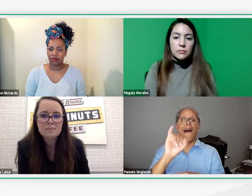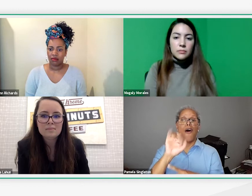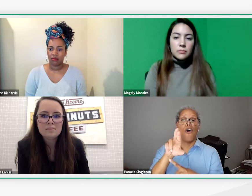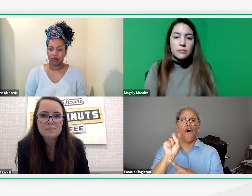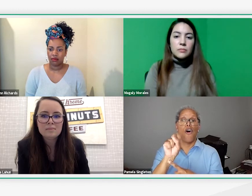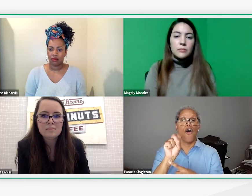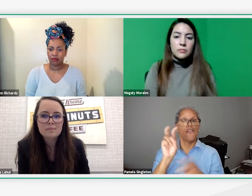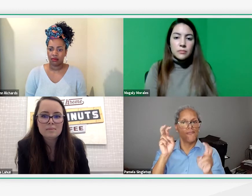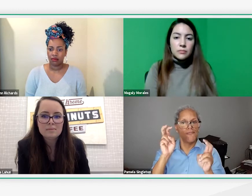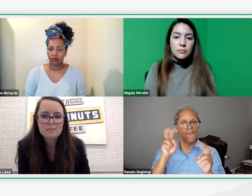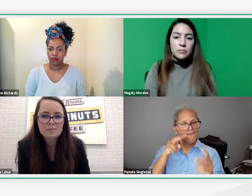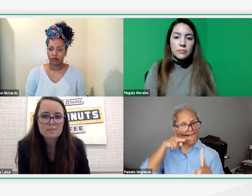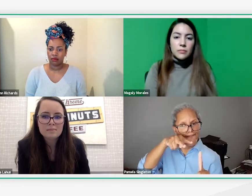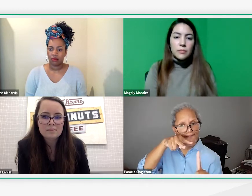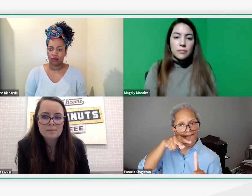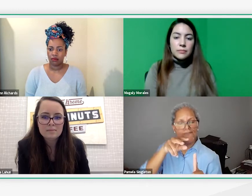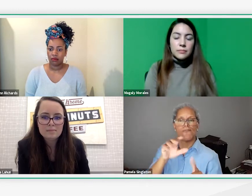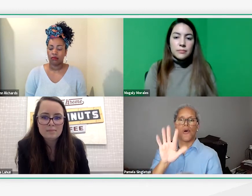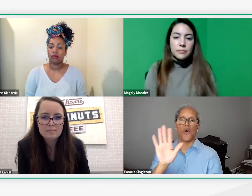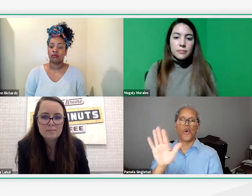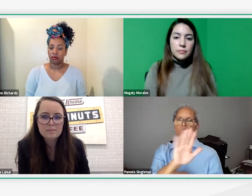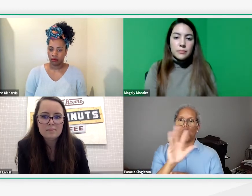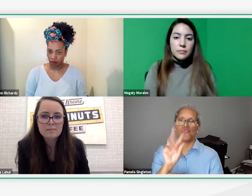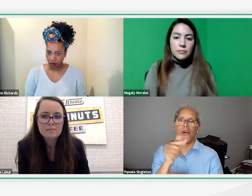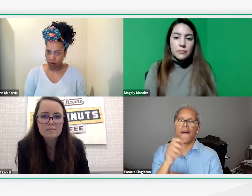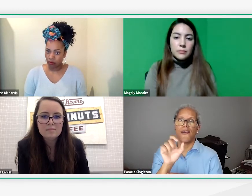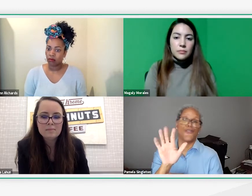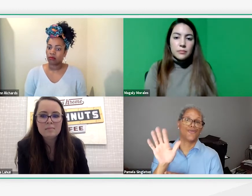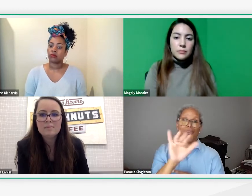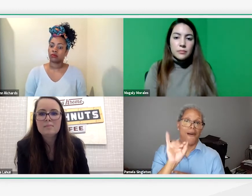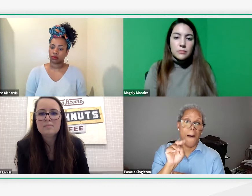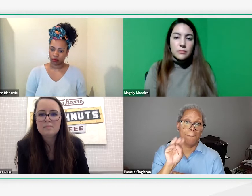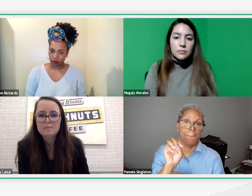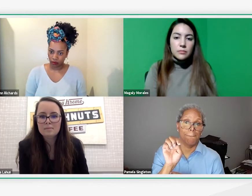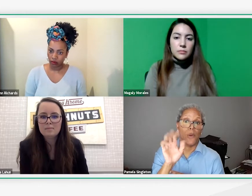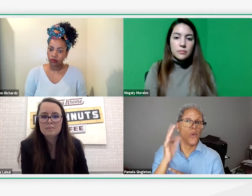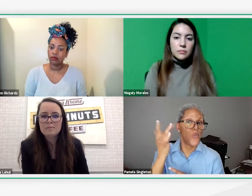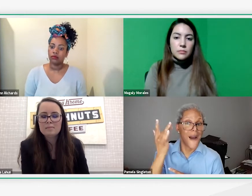We want to pay attention to the wages earned because that's how much you've earned ' that's